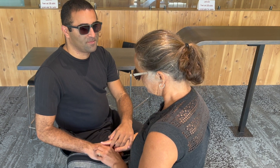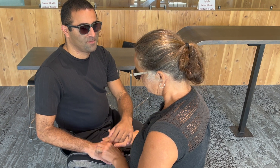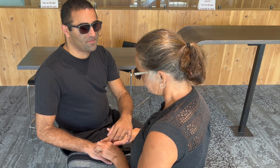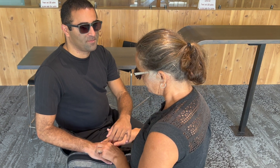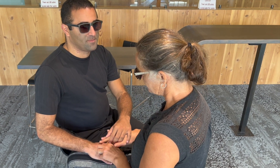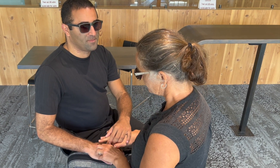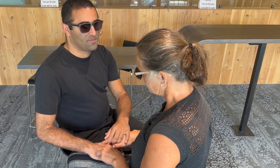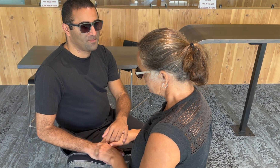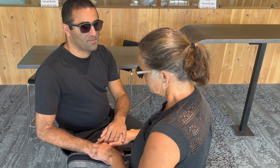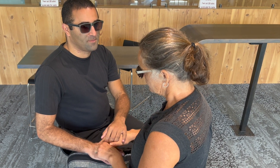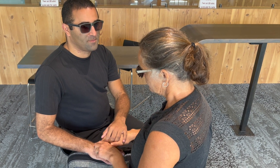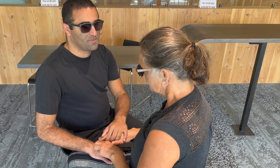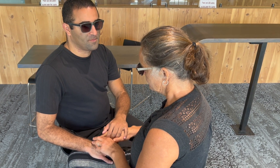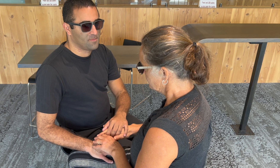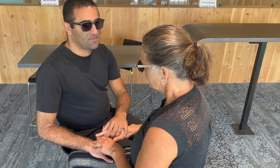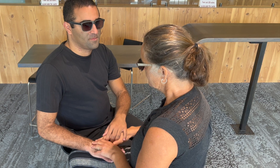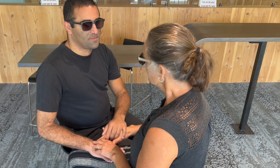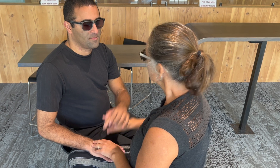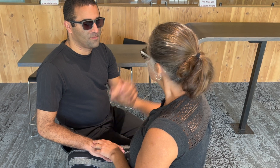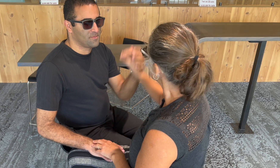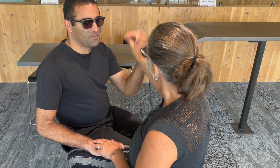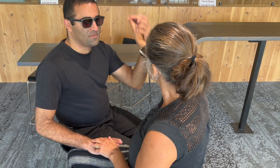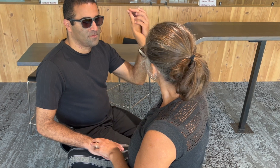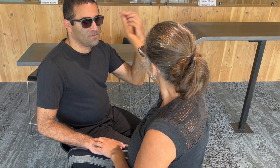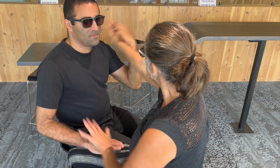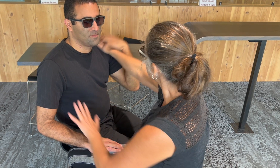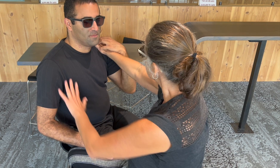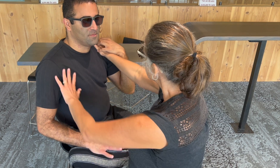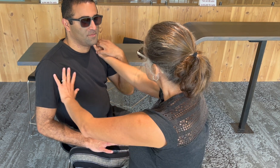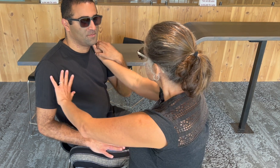[Jelica] We were strolling along on a hot,